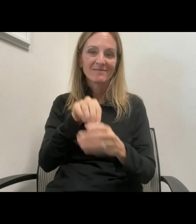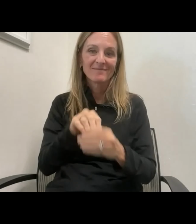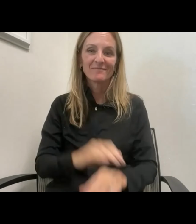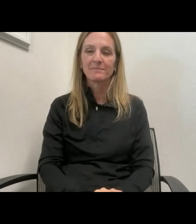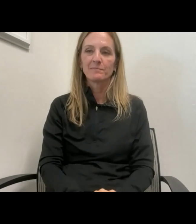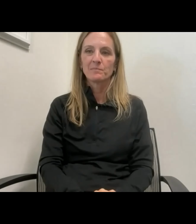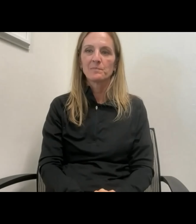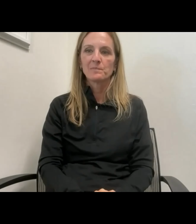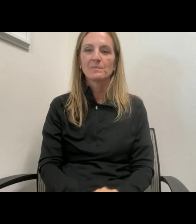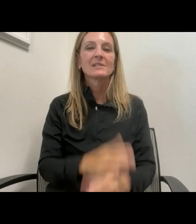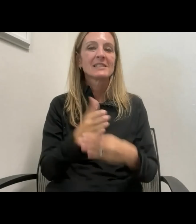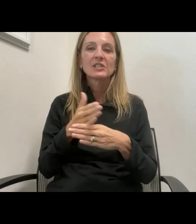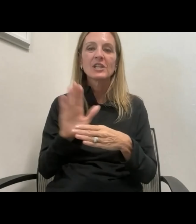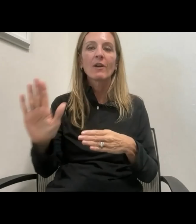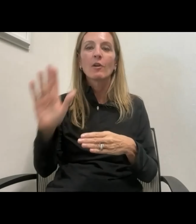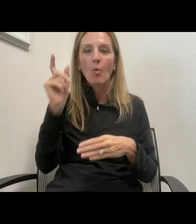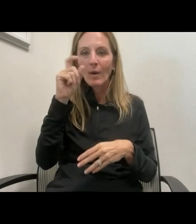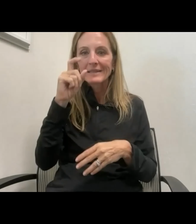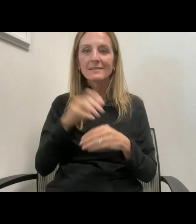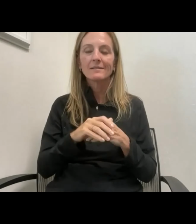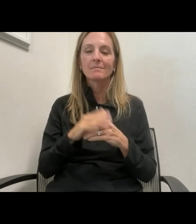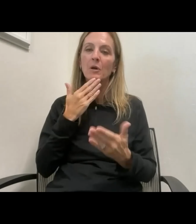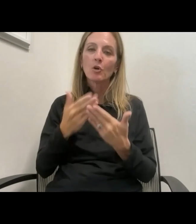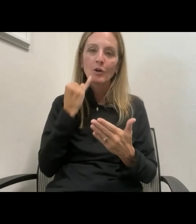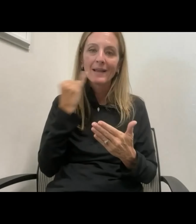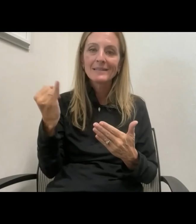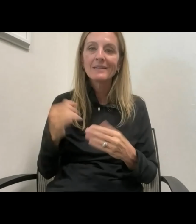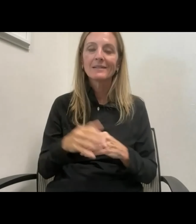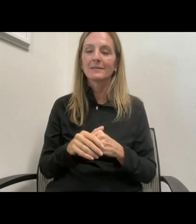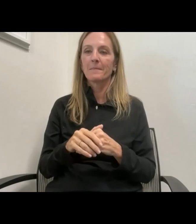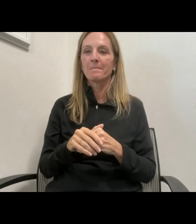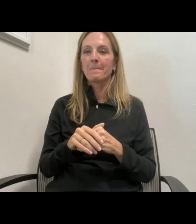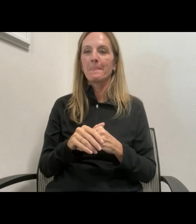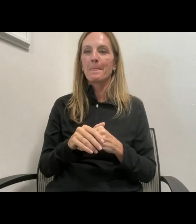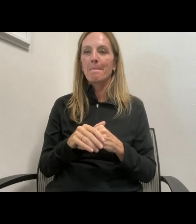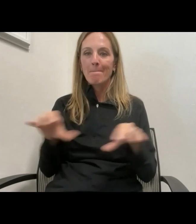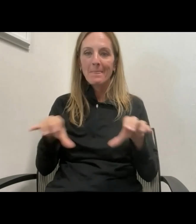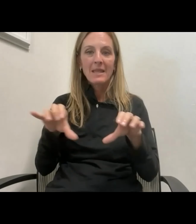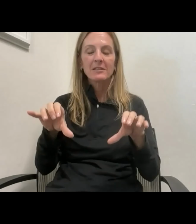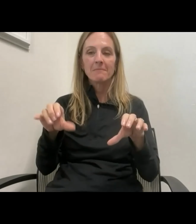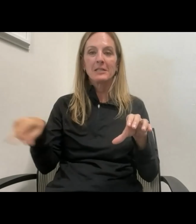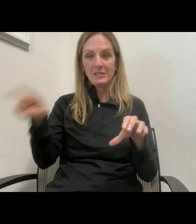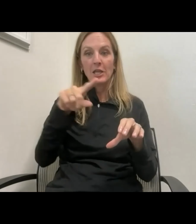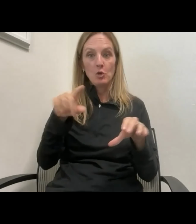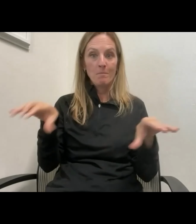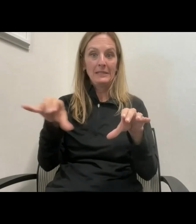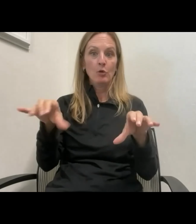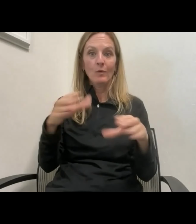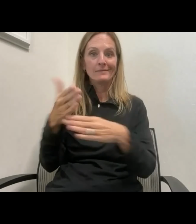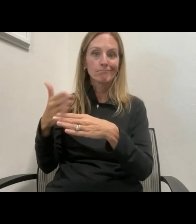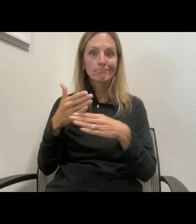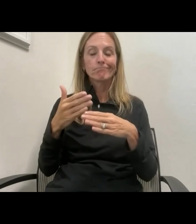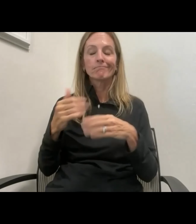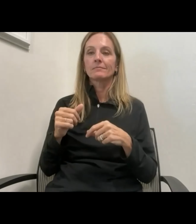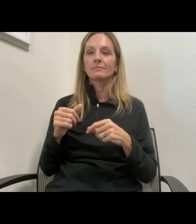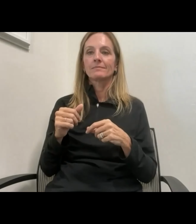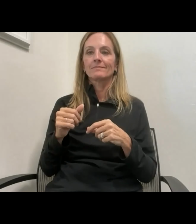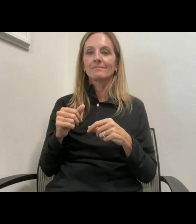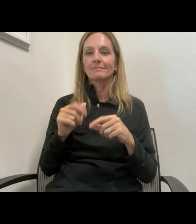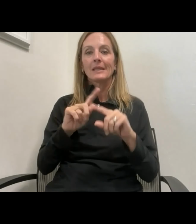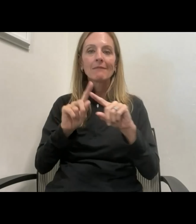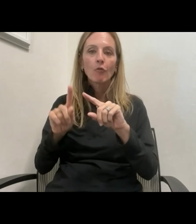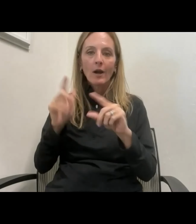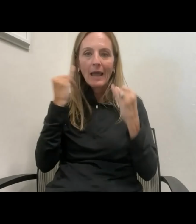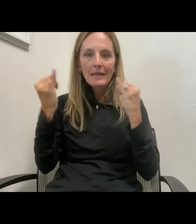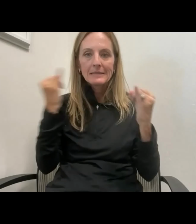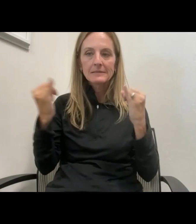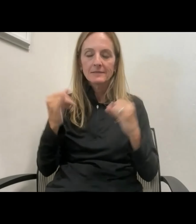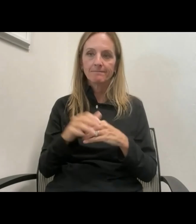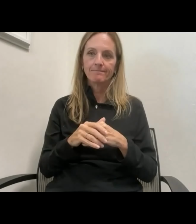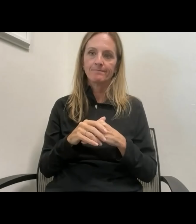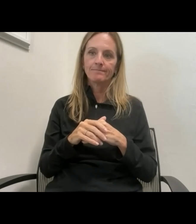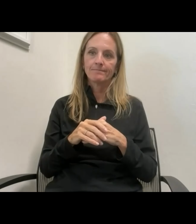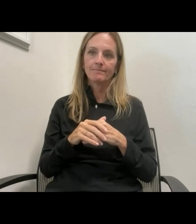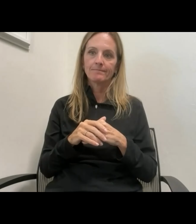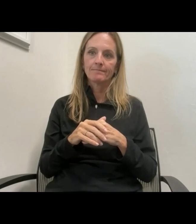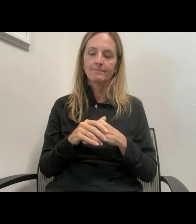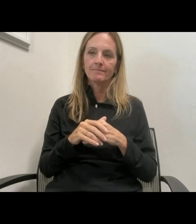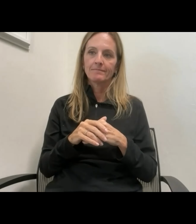sharing your wisdom and the good idea, the activities you have with your people. Yeah okay.